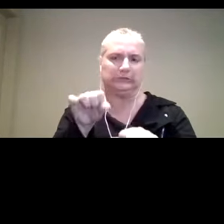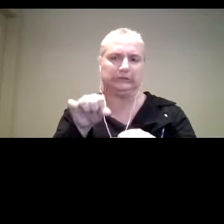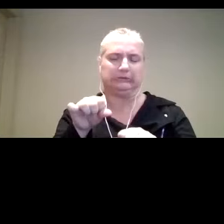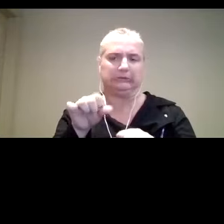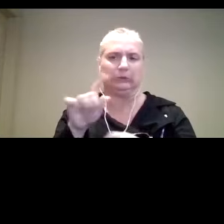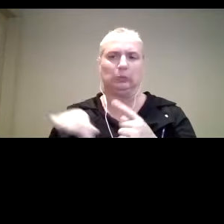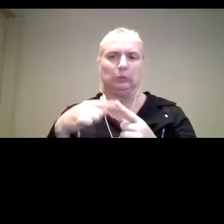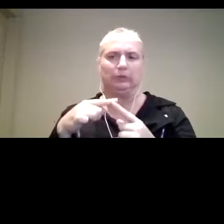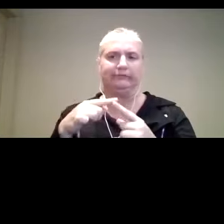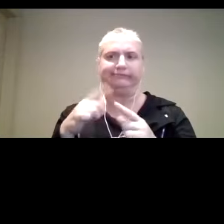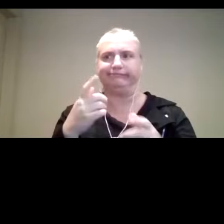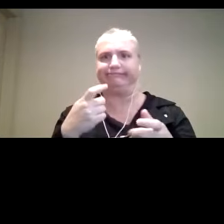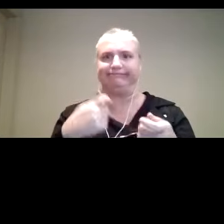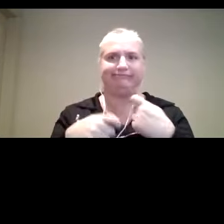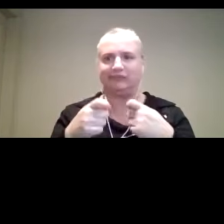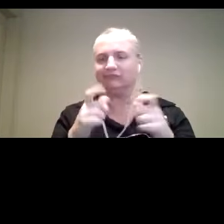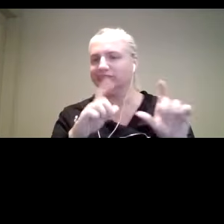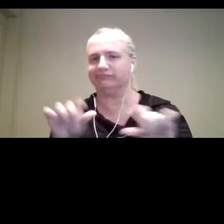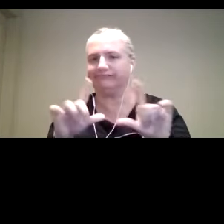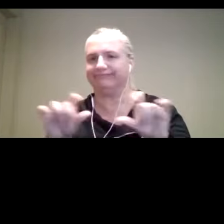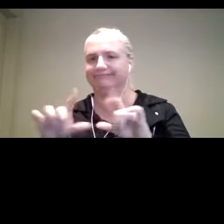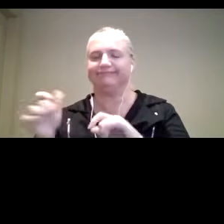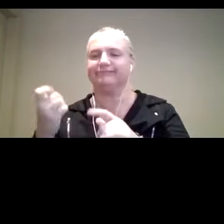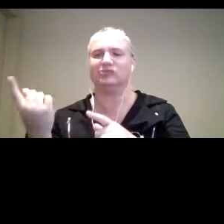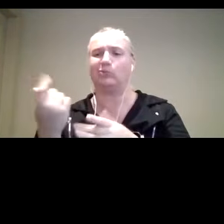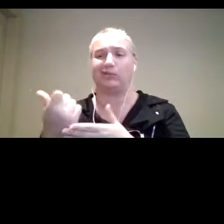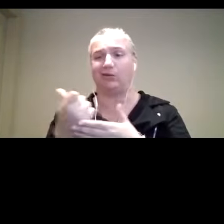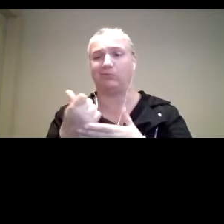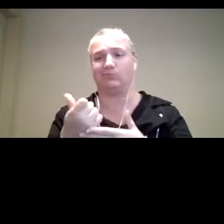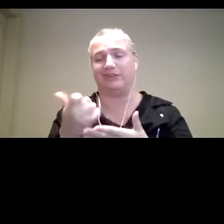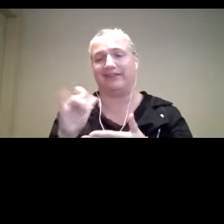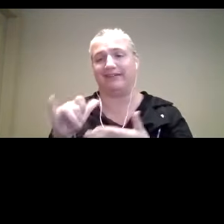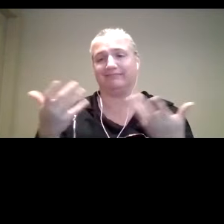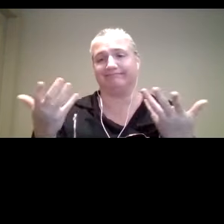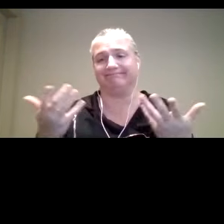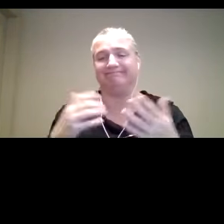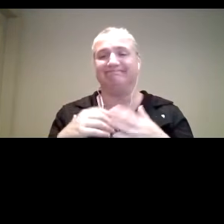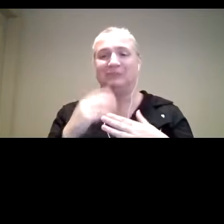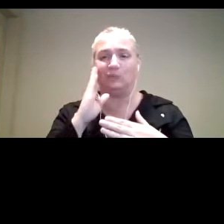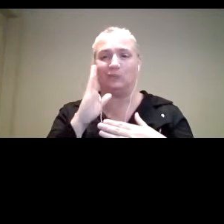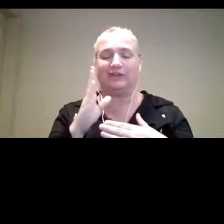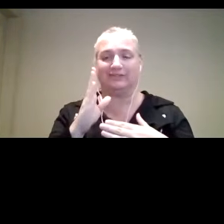So, we do have somebody that does us help with that. So, we will get that uploaded